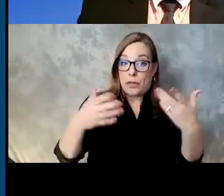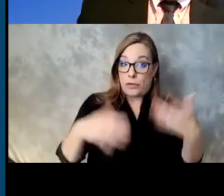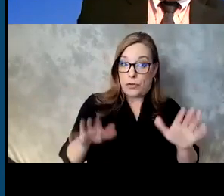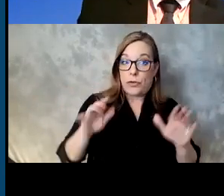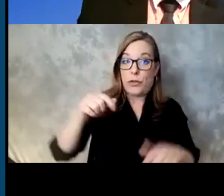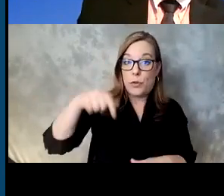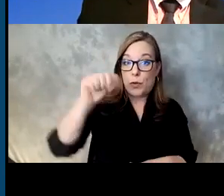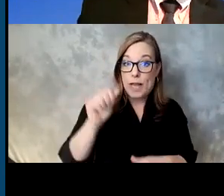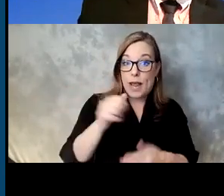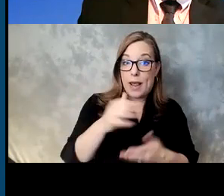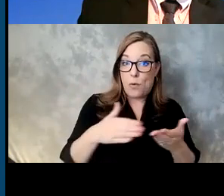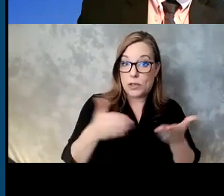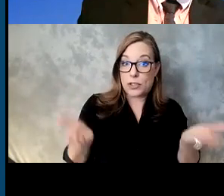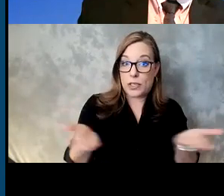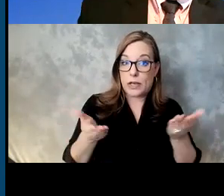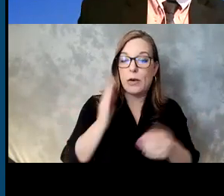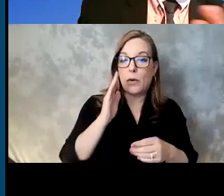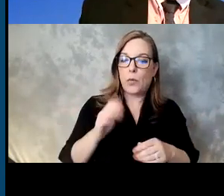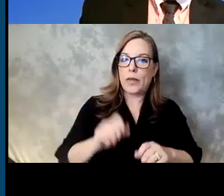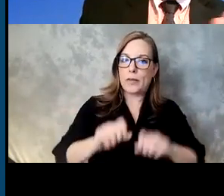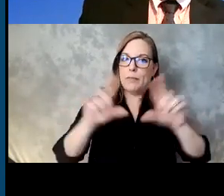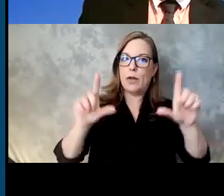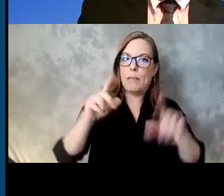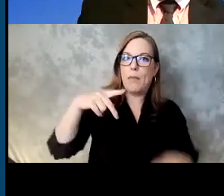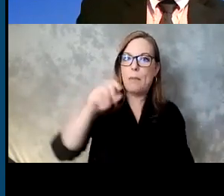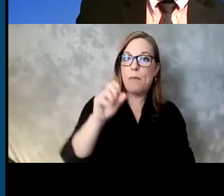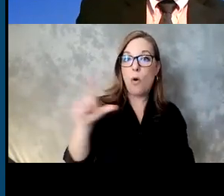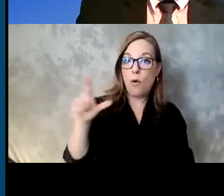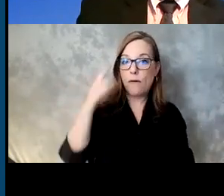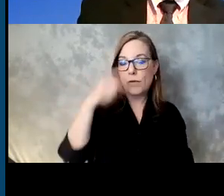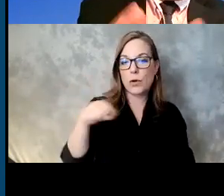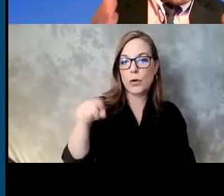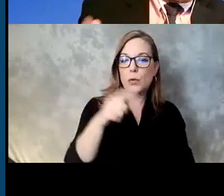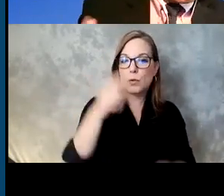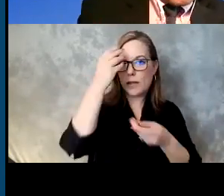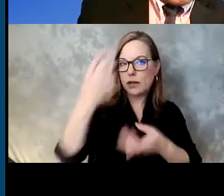we will have a poll to help us develop our future UPK Webinars so so please please hang